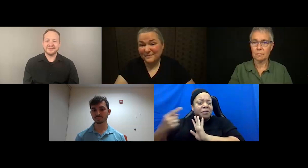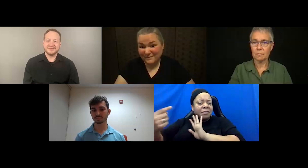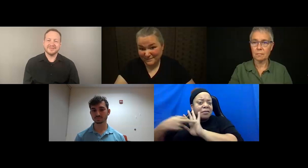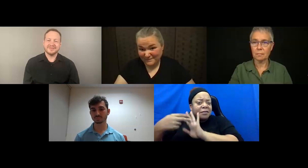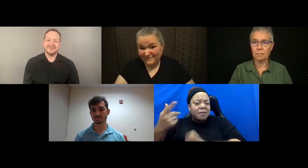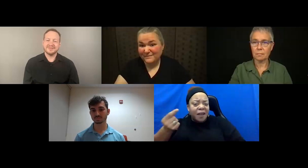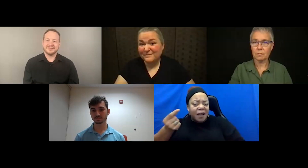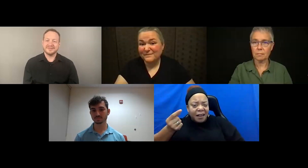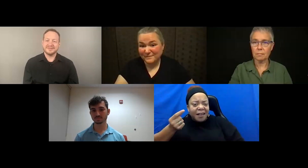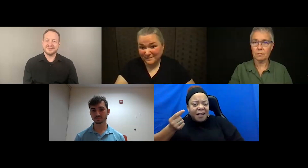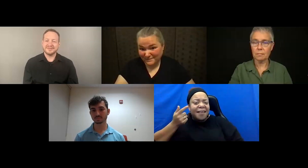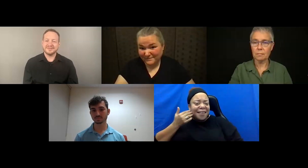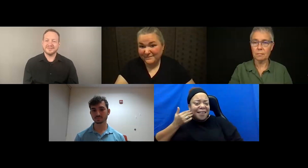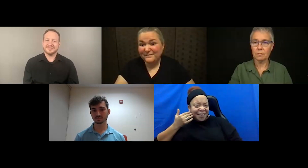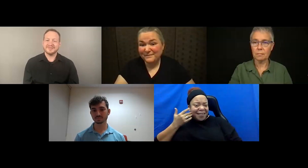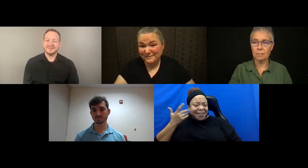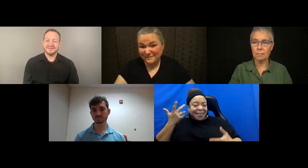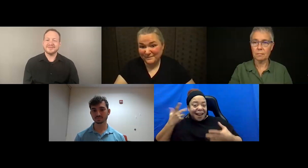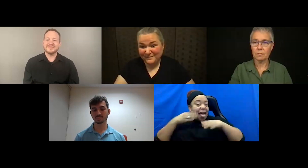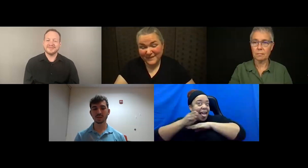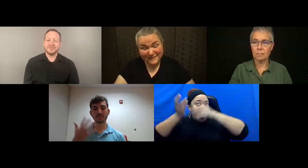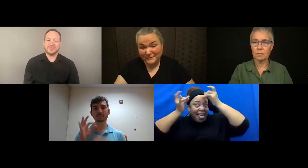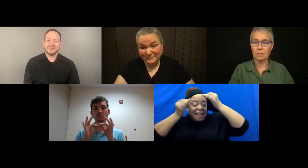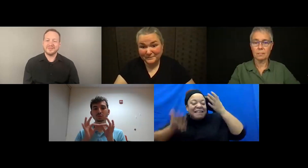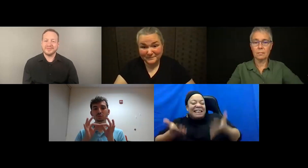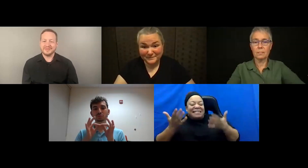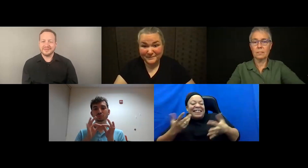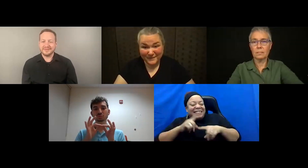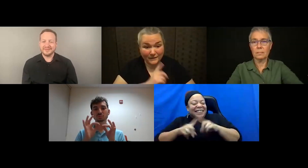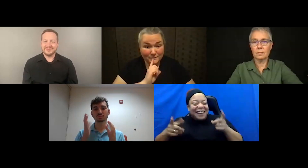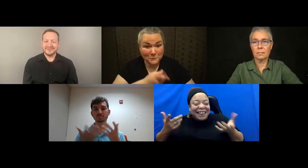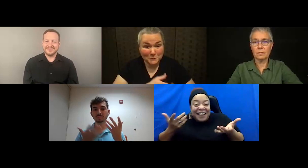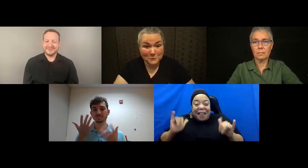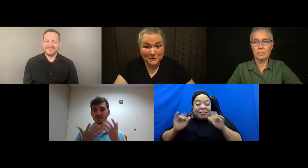stored? How is it being used? How is it being labeled? What is it looking at? Maybe I'm overthinking. This is just food for thought,